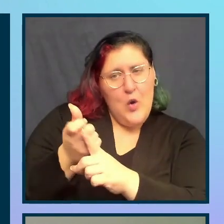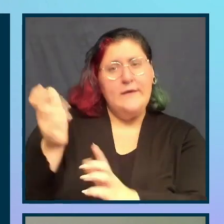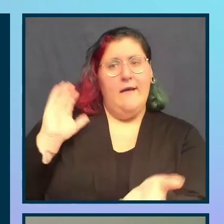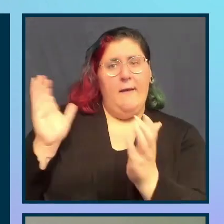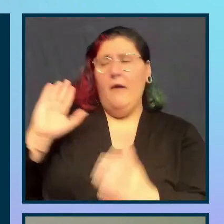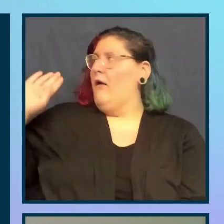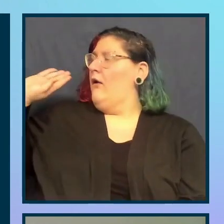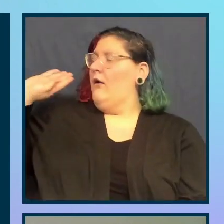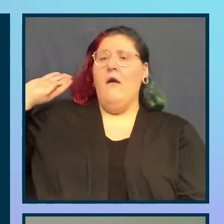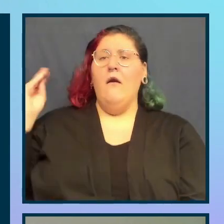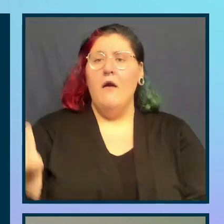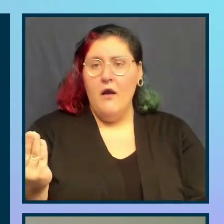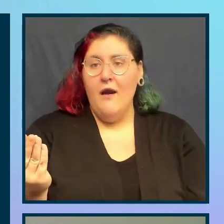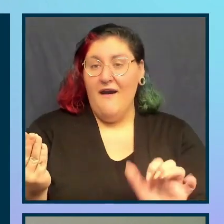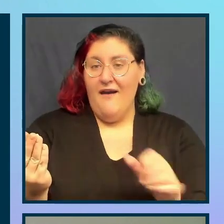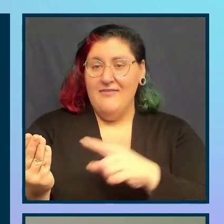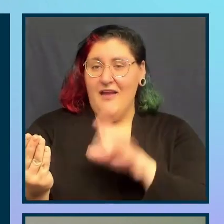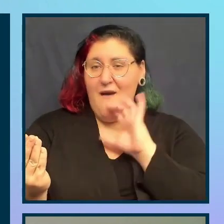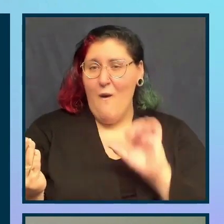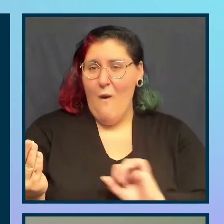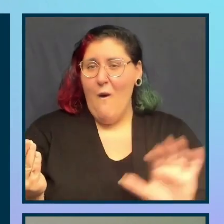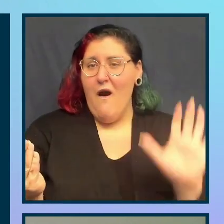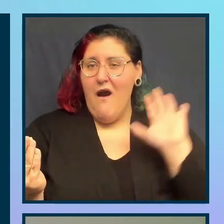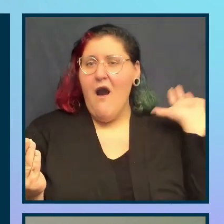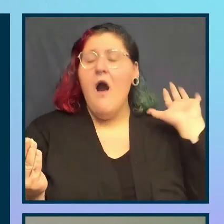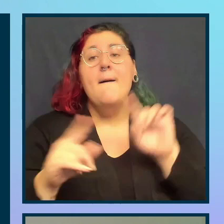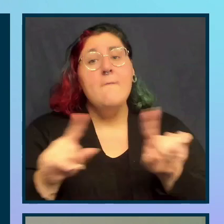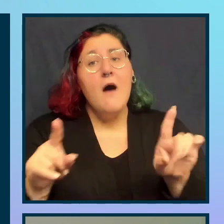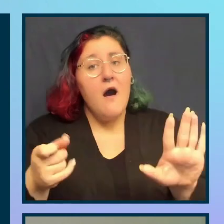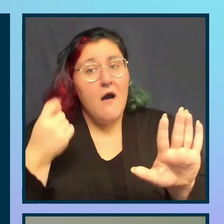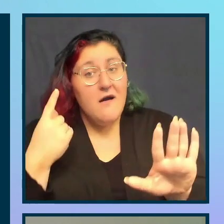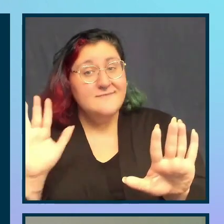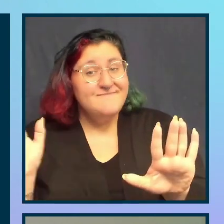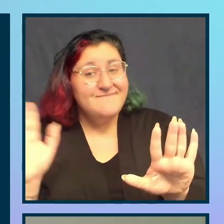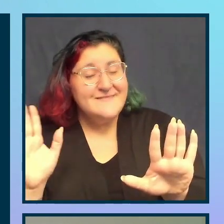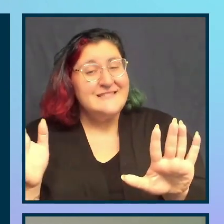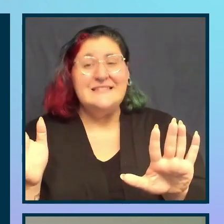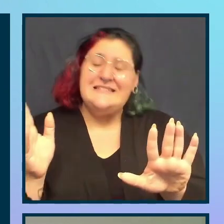But it's really, really important and to take these with a grain of salt, because frameworks come with histories and baggage,